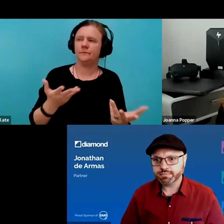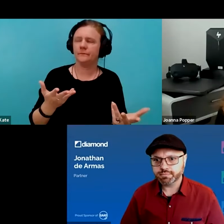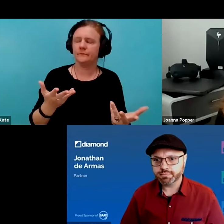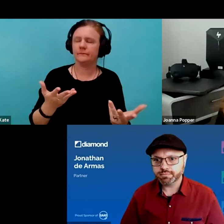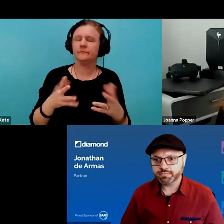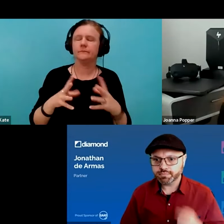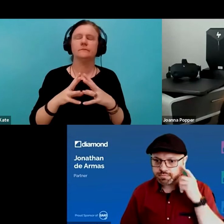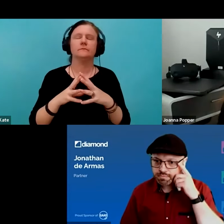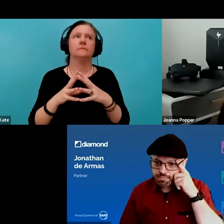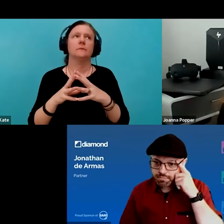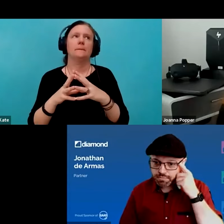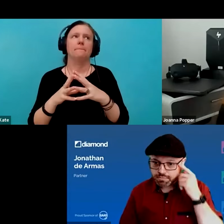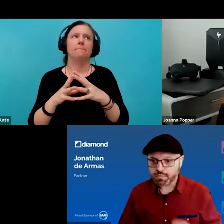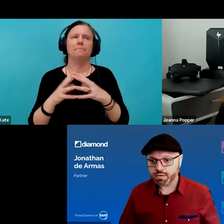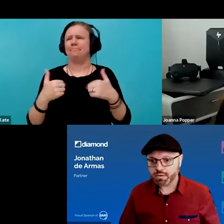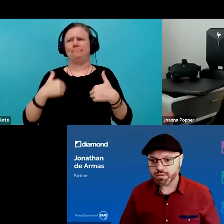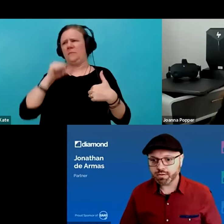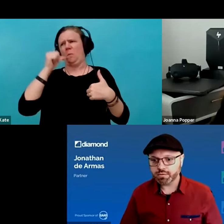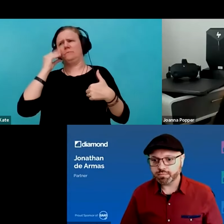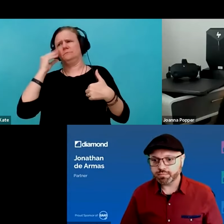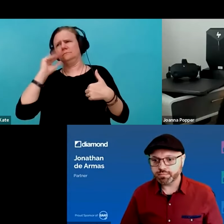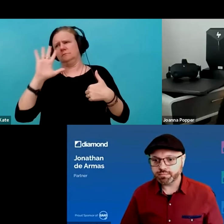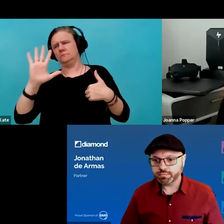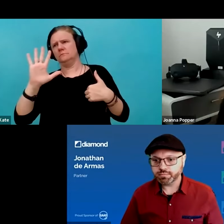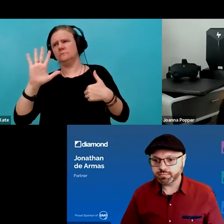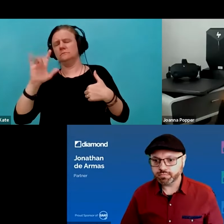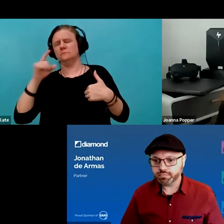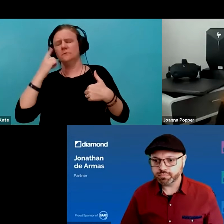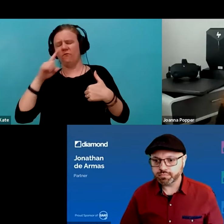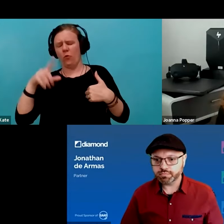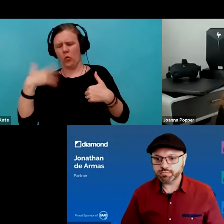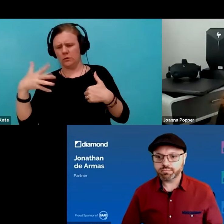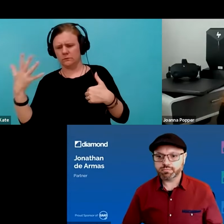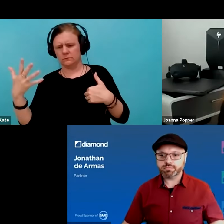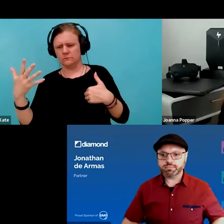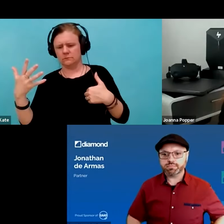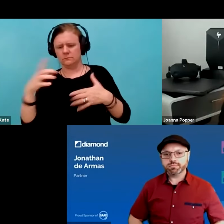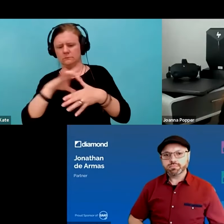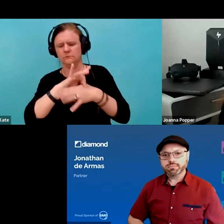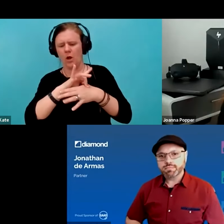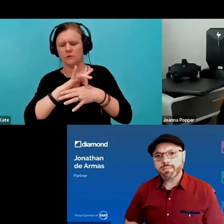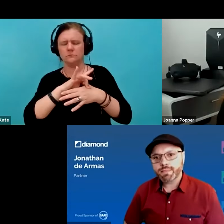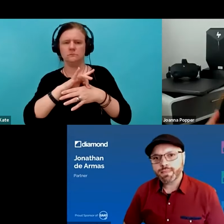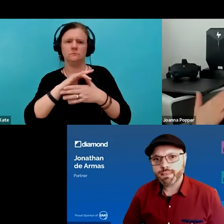might I'm not familiar, in the case of Joanna Popper: If there's any content built, you know, to help to help